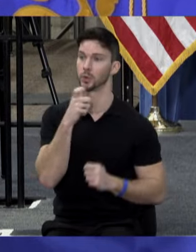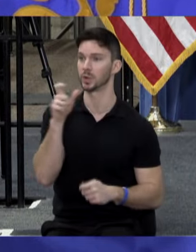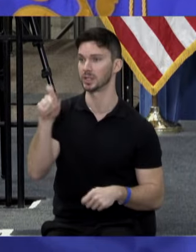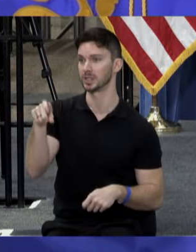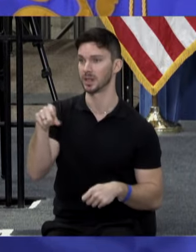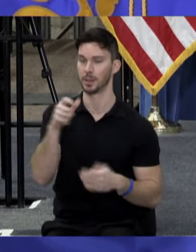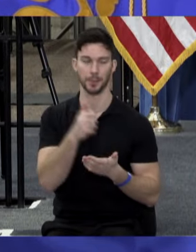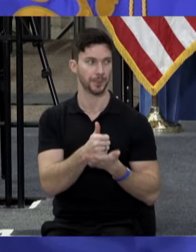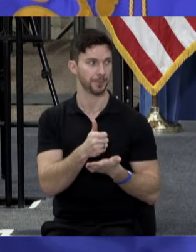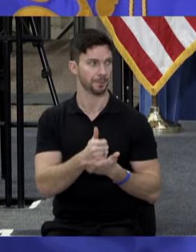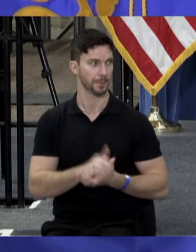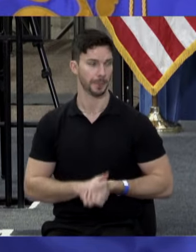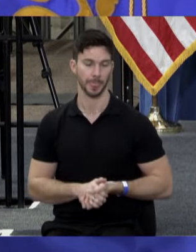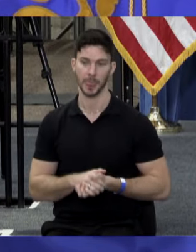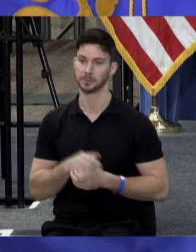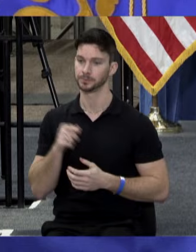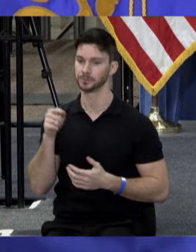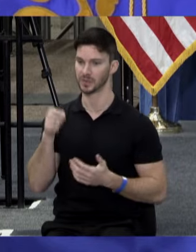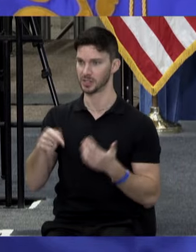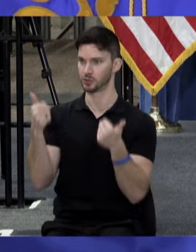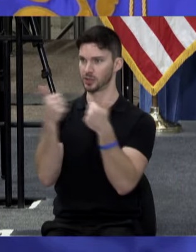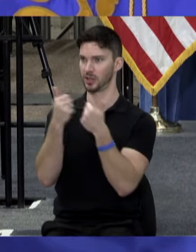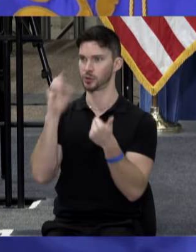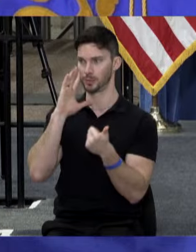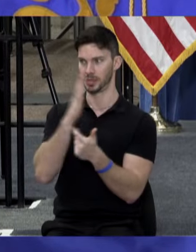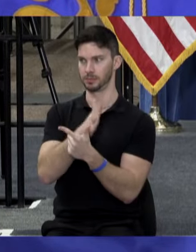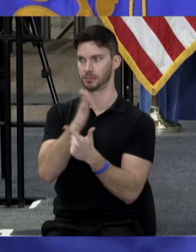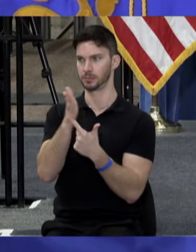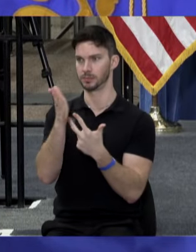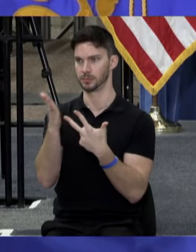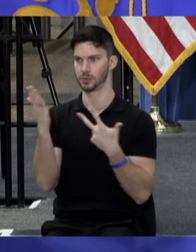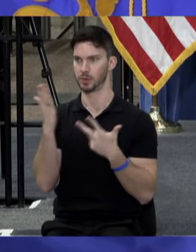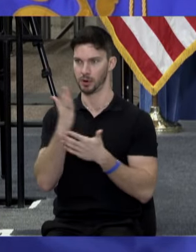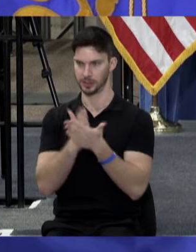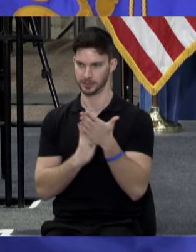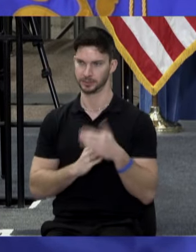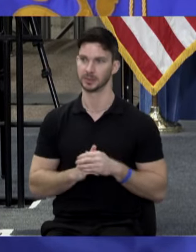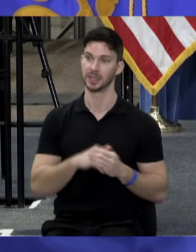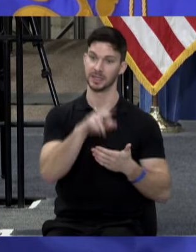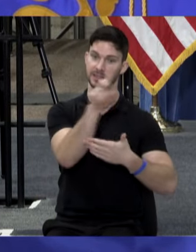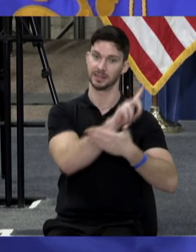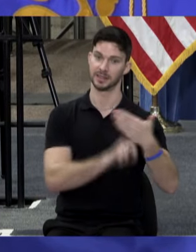This challenge will unfold in three phases design, testing and scaling,